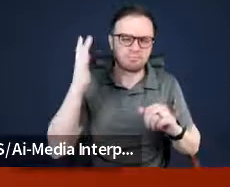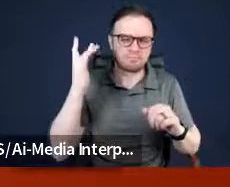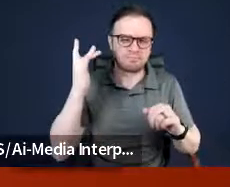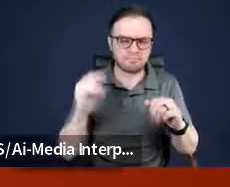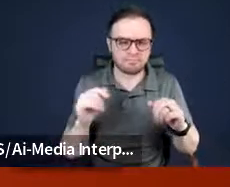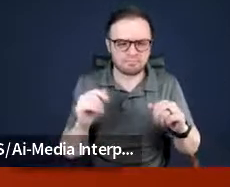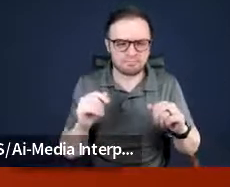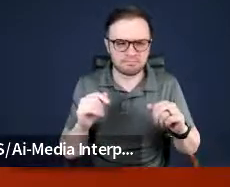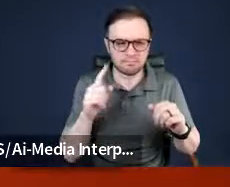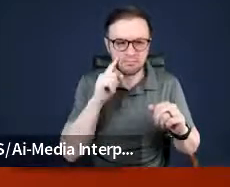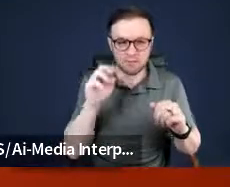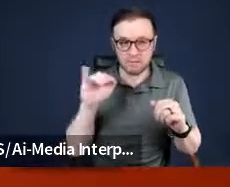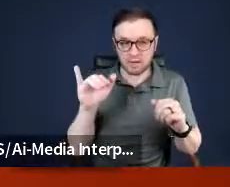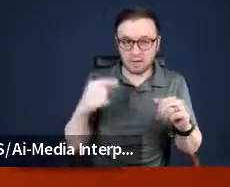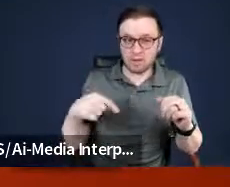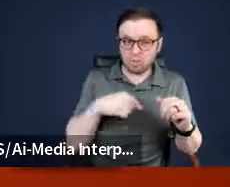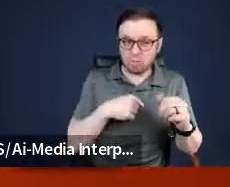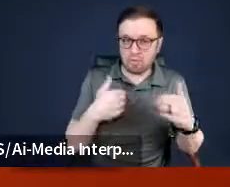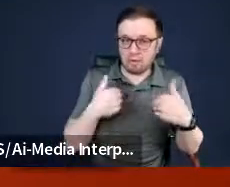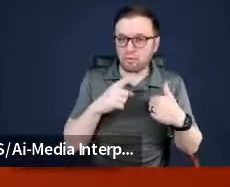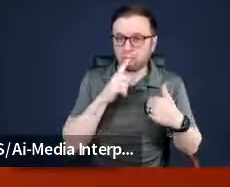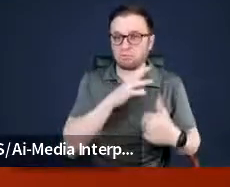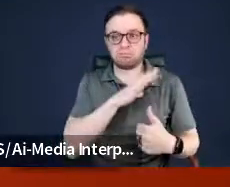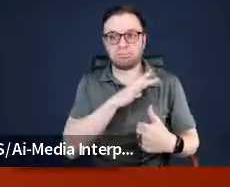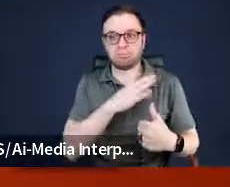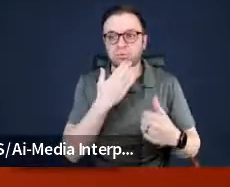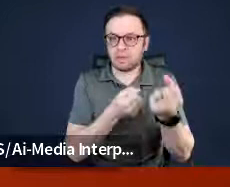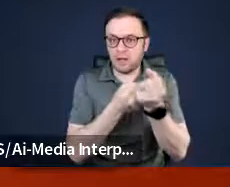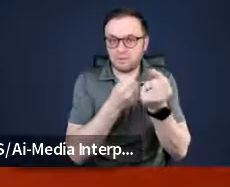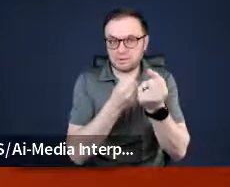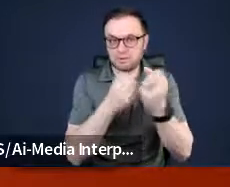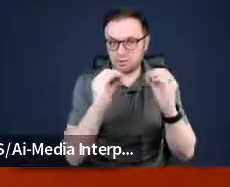Why is it important?